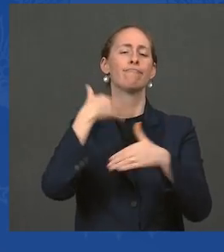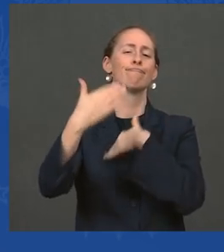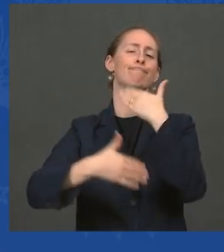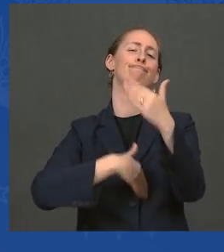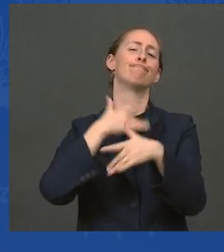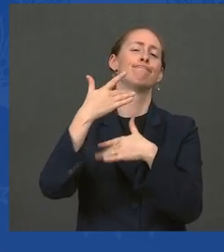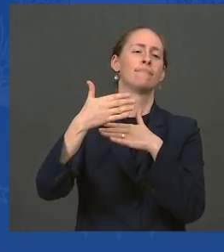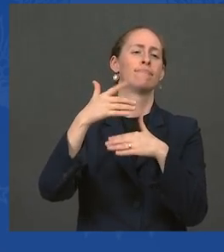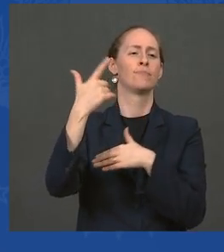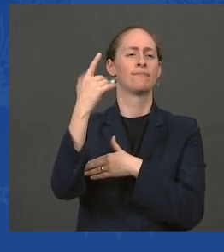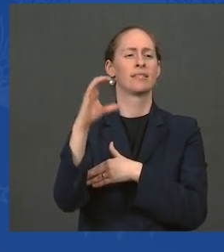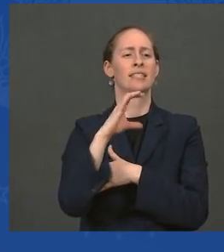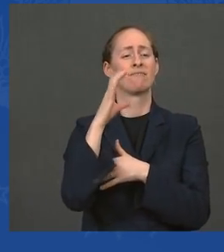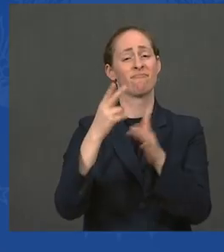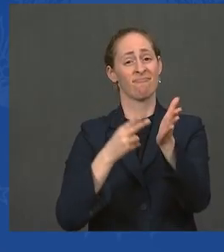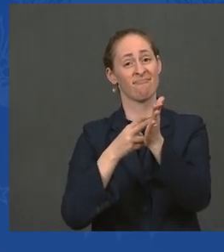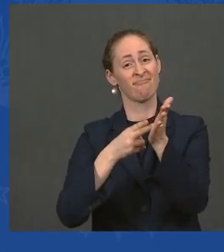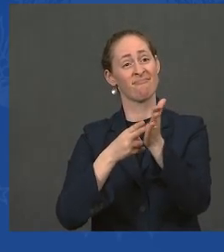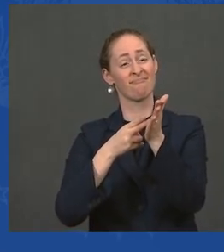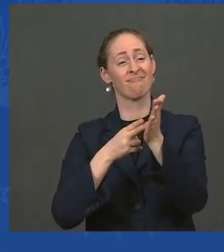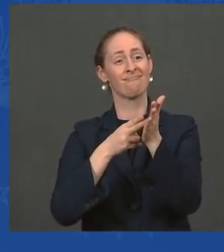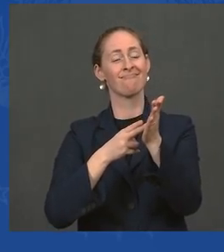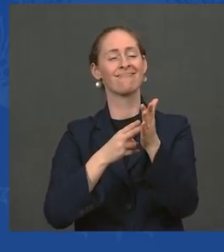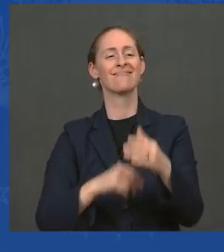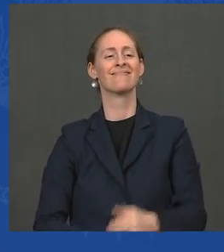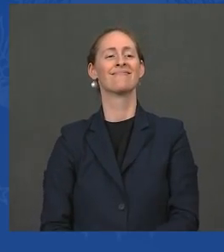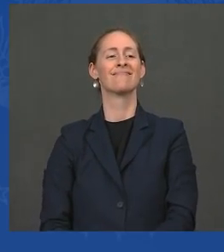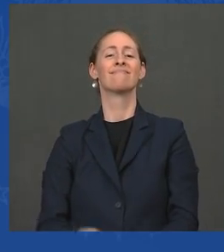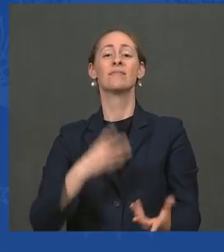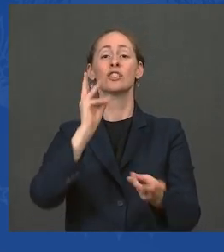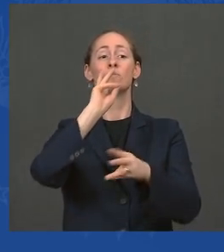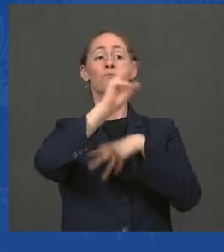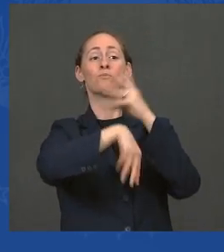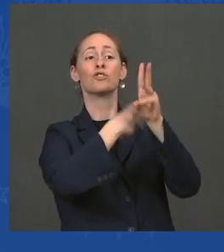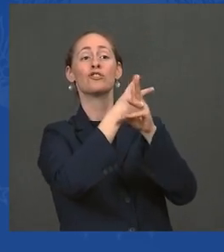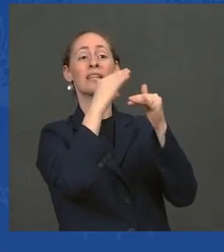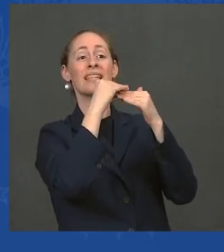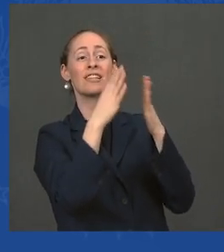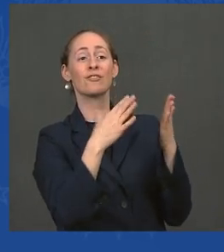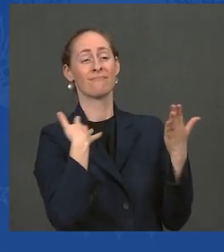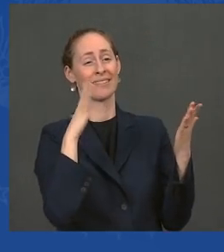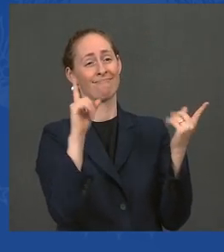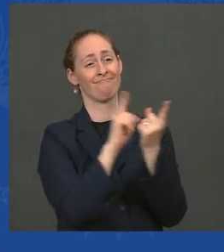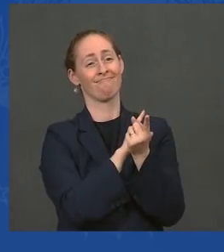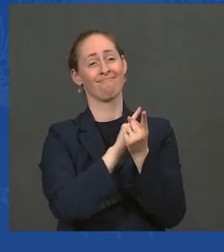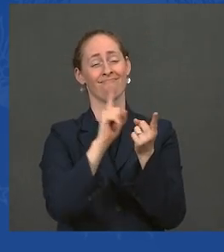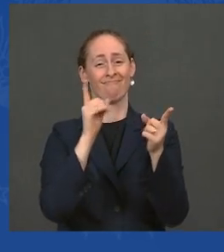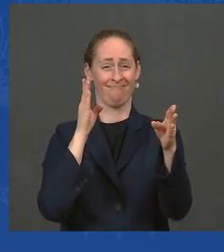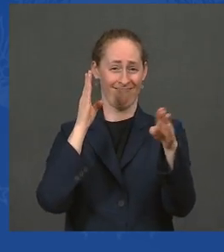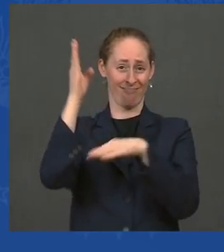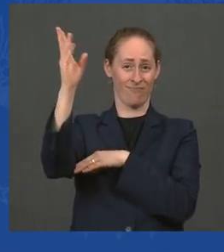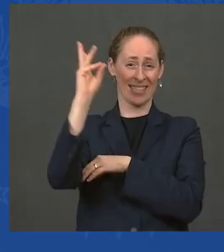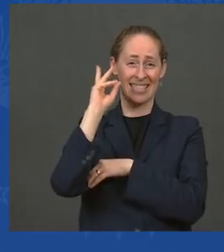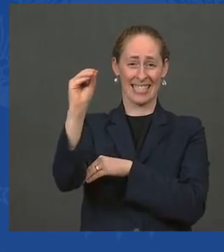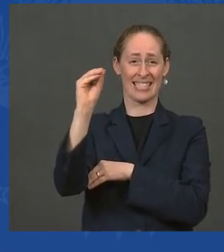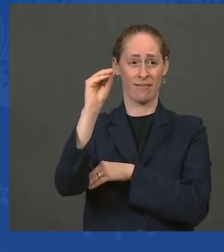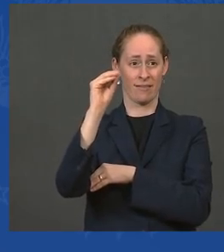and I mean this to every world leader I've known -- and I've now spoken to over 60 of them, and I've known them -- many of them before that --